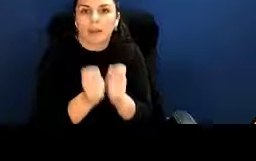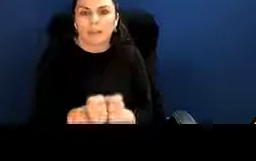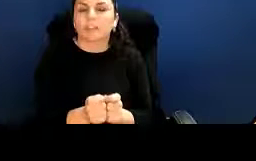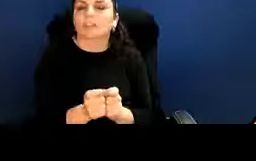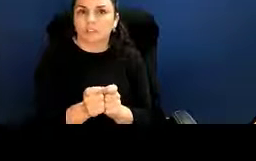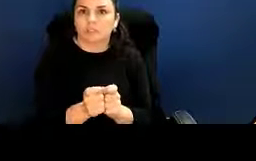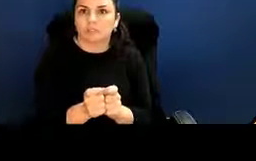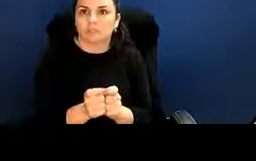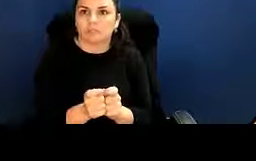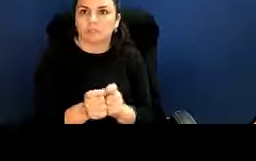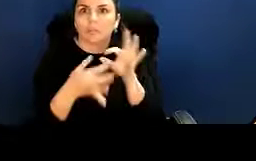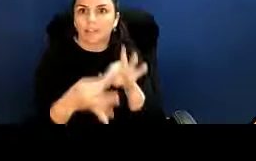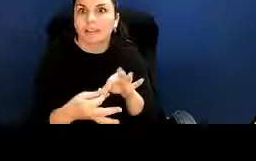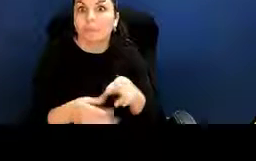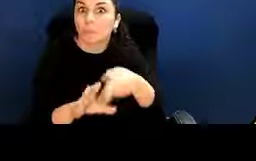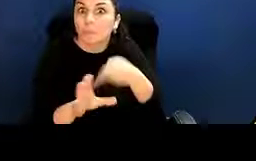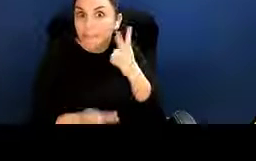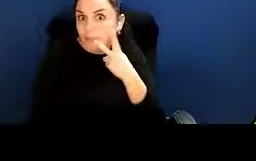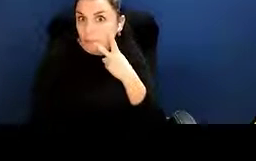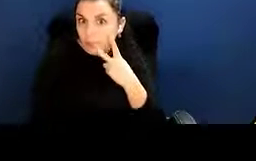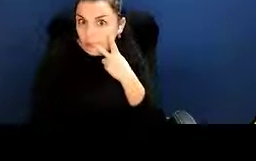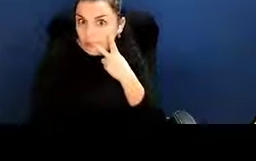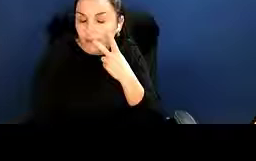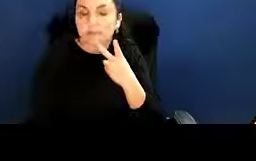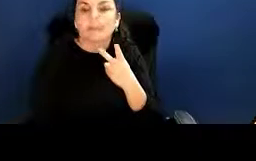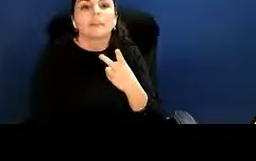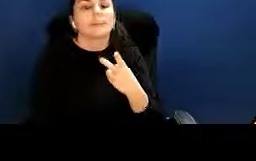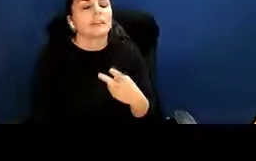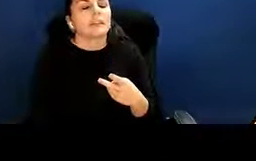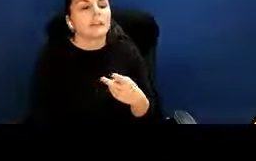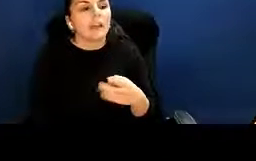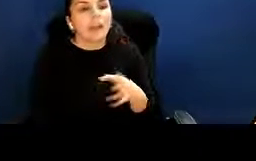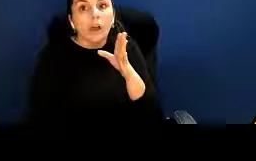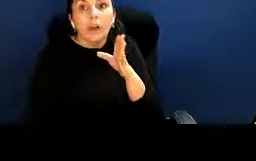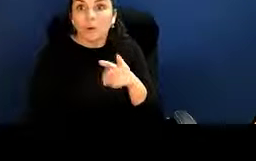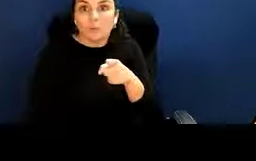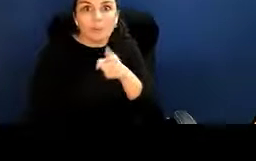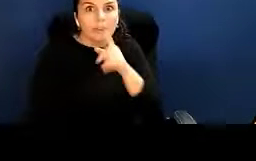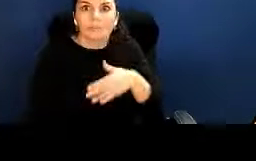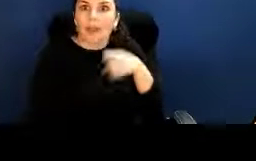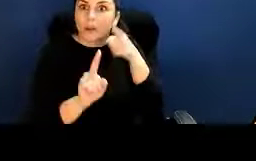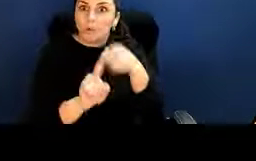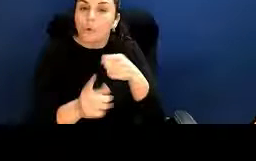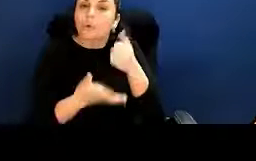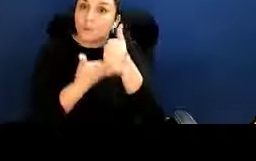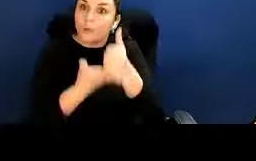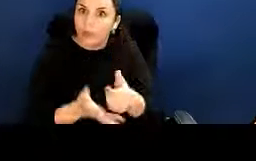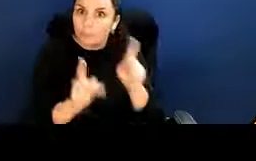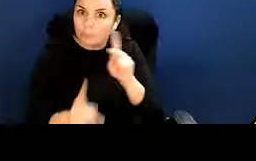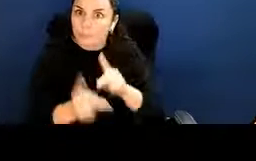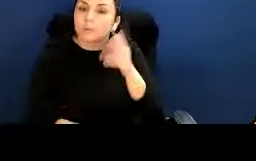and you cite the high likelihood of helping participants quit smoking as a direct benefit of your research.